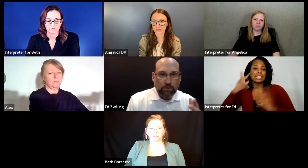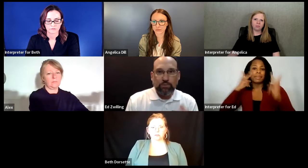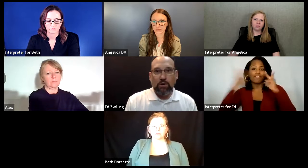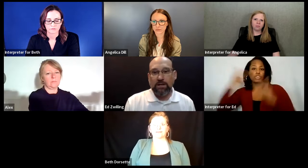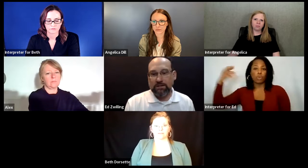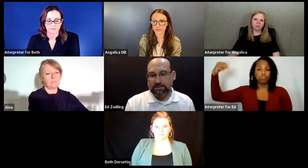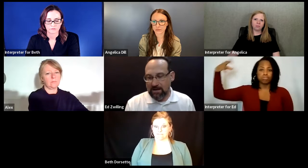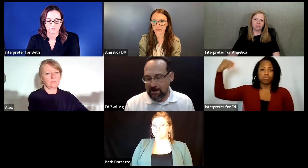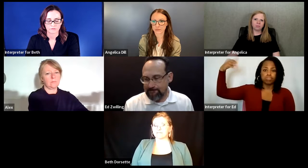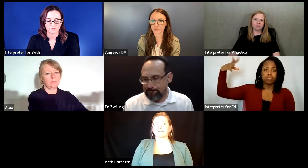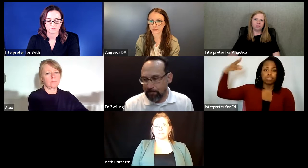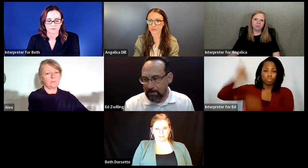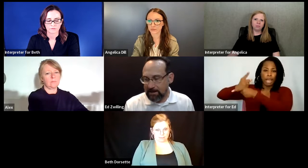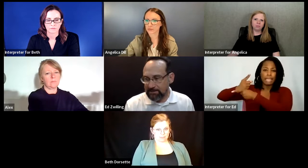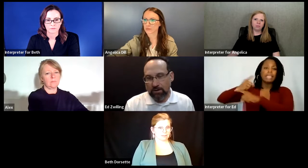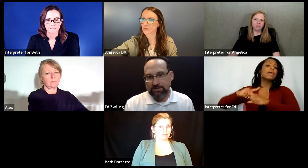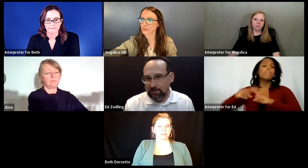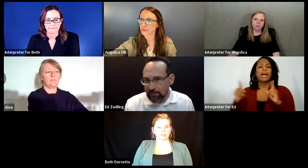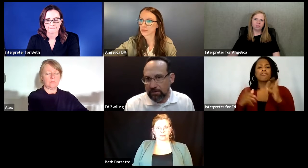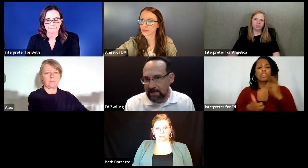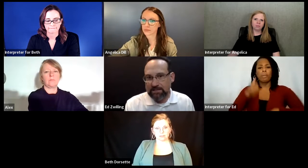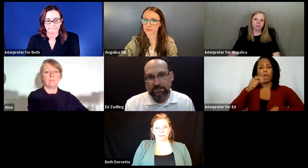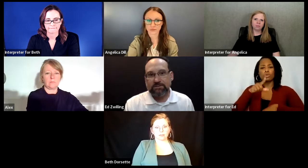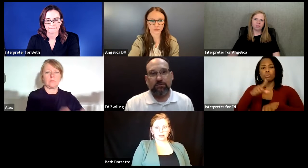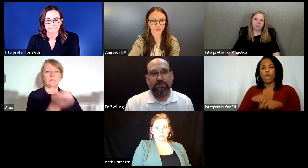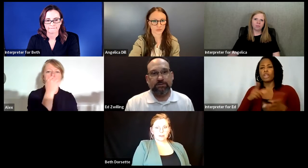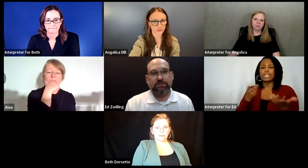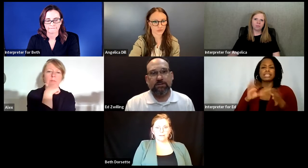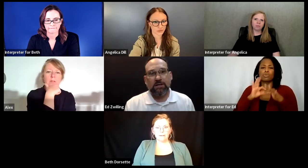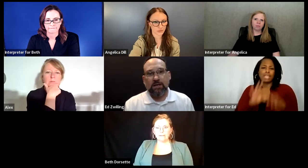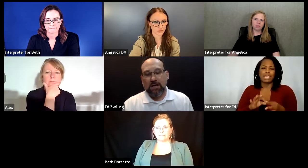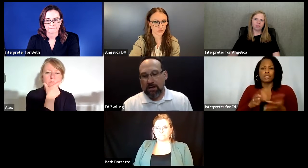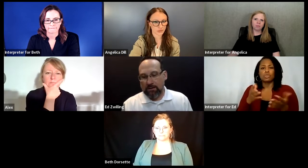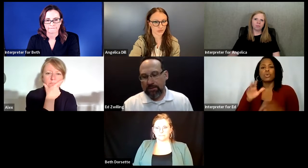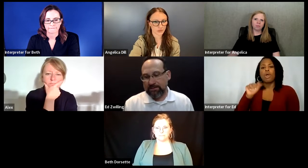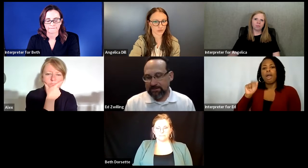But for the most part it's auxiliary aids and services.